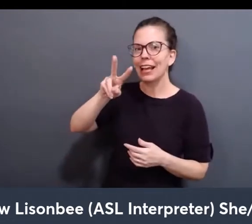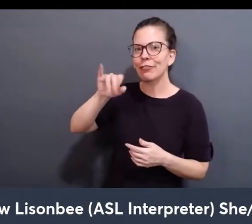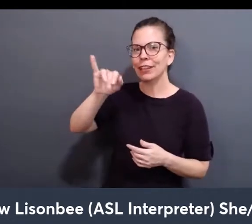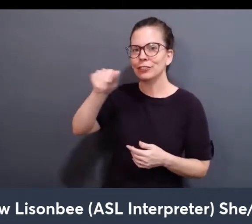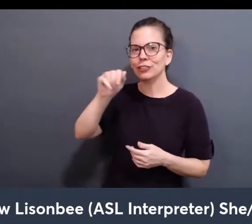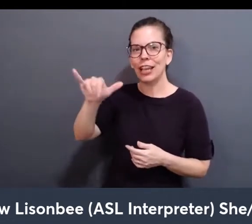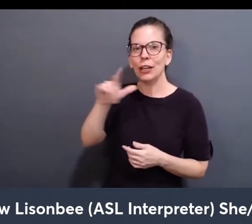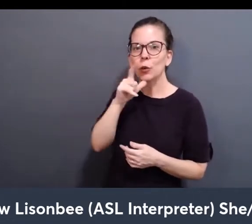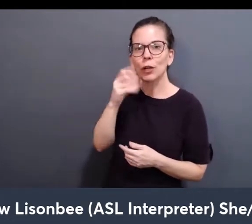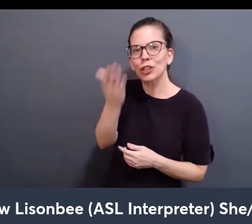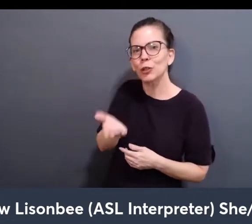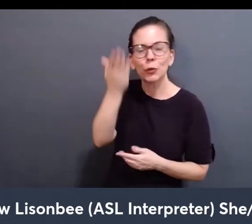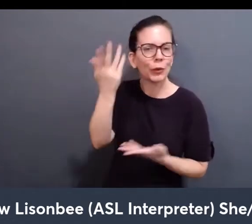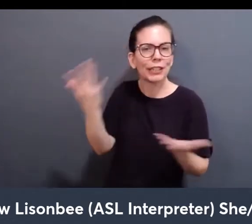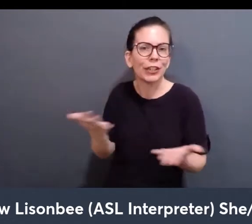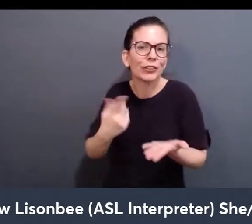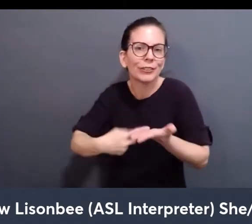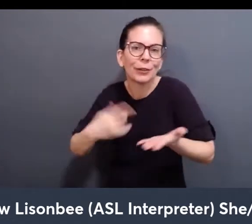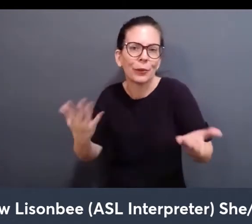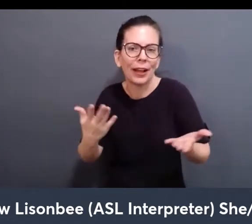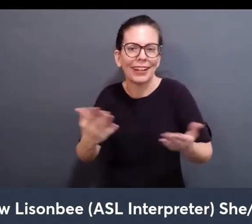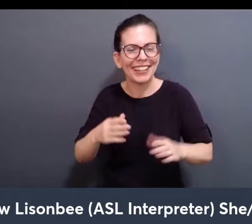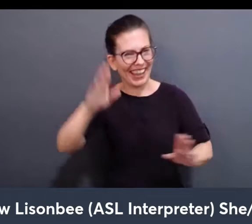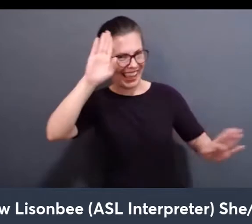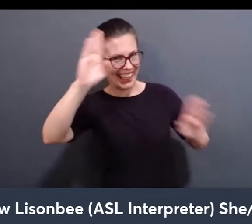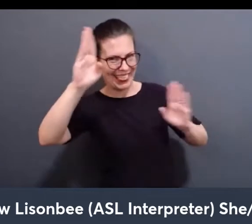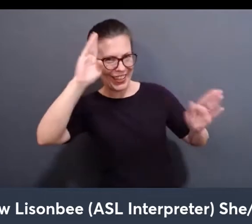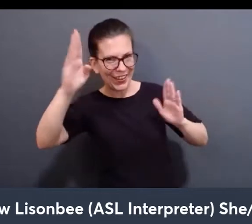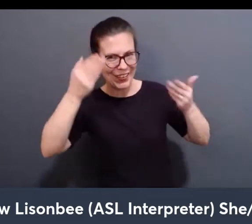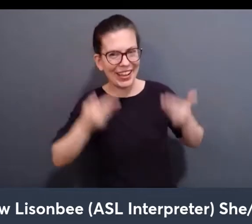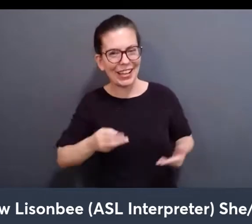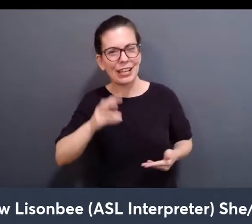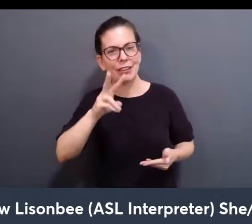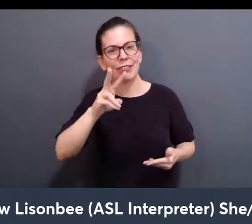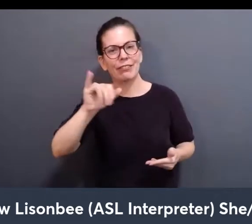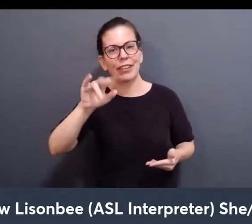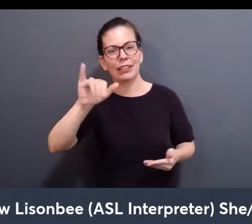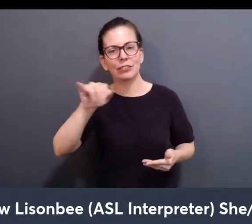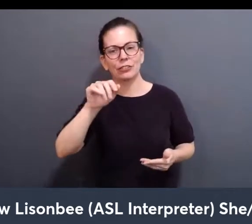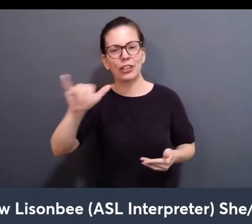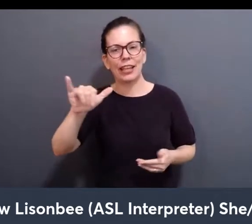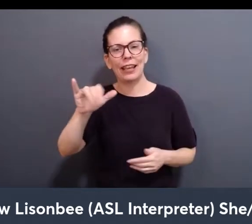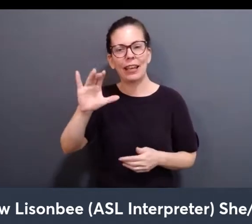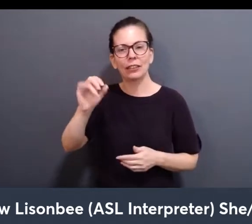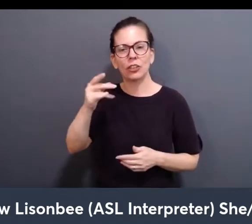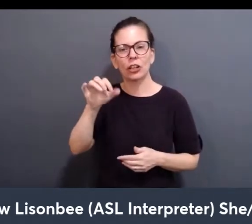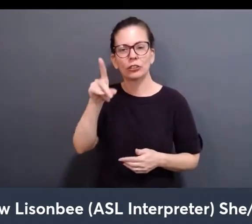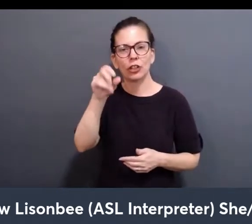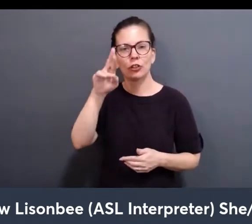what are you here to talk about? Hello all, I'm Vijay Chaudhari, I'm software engineer with AWS.